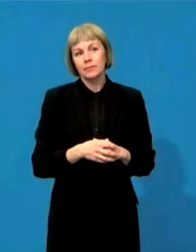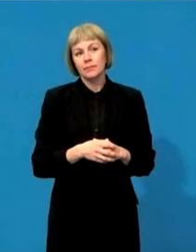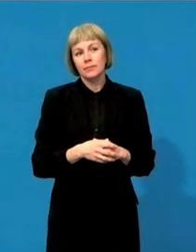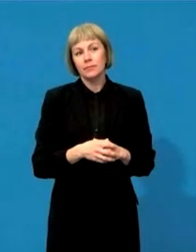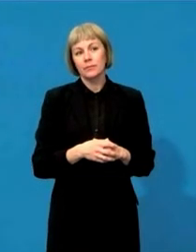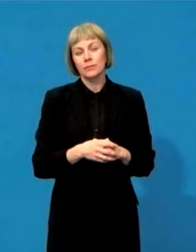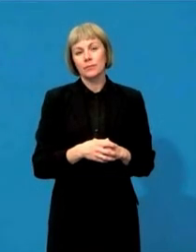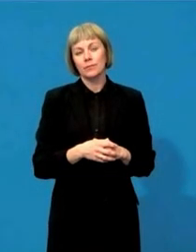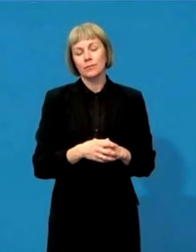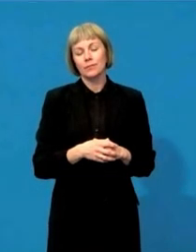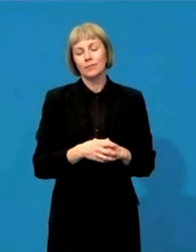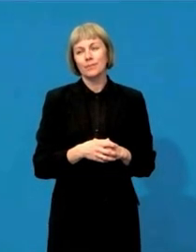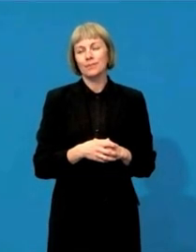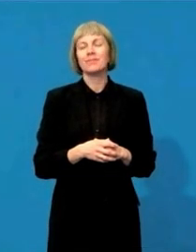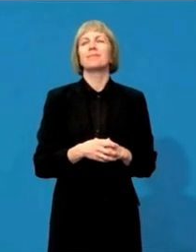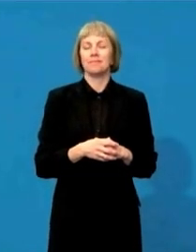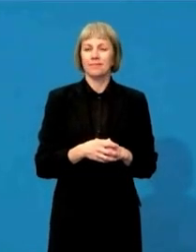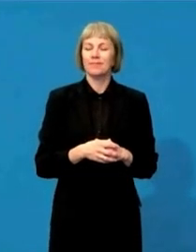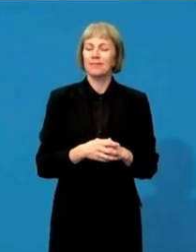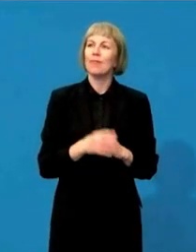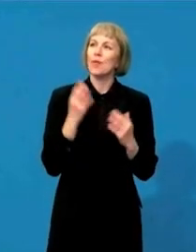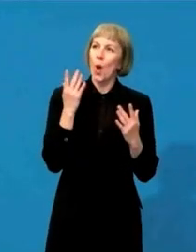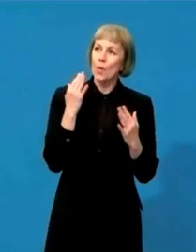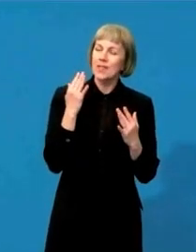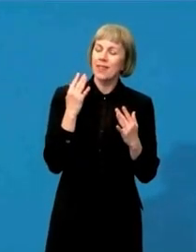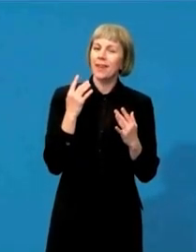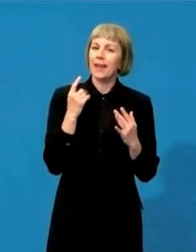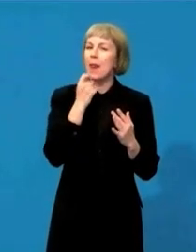was just thinking - I know it's not in my statement, but when Lauren was talking, I was